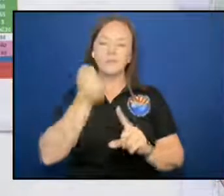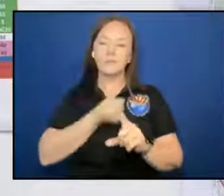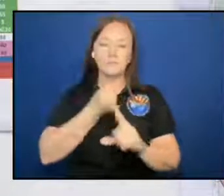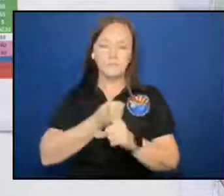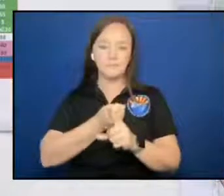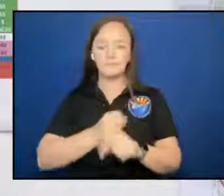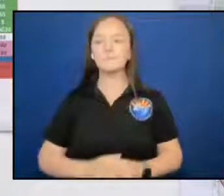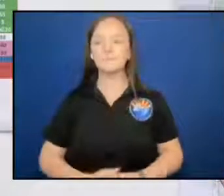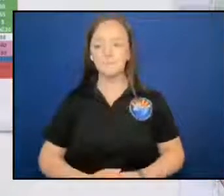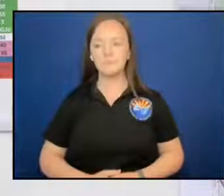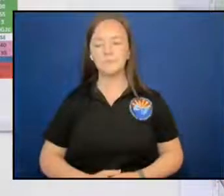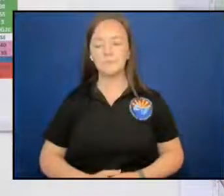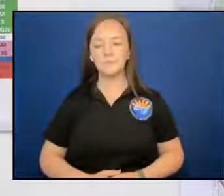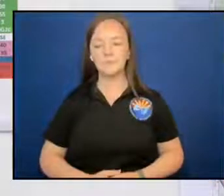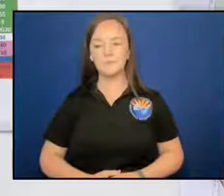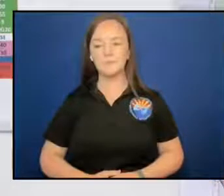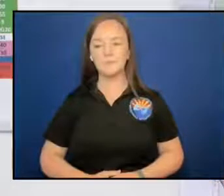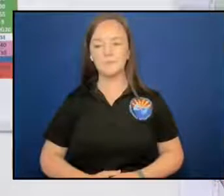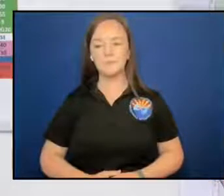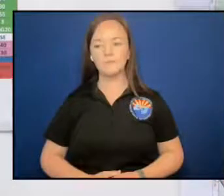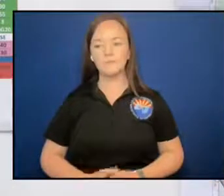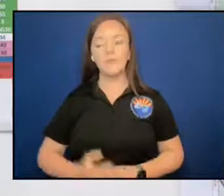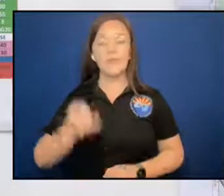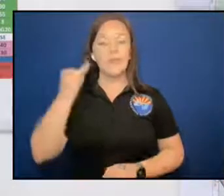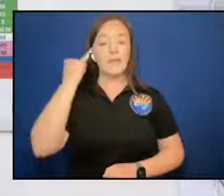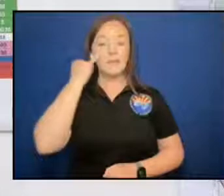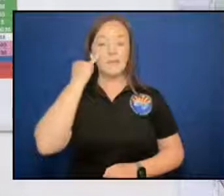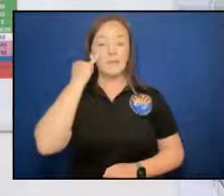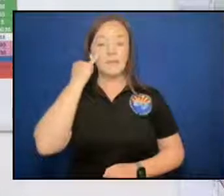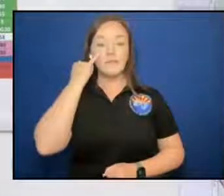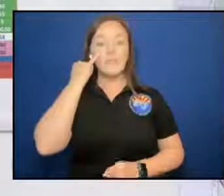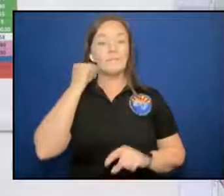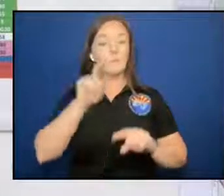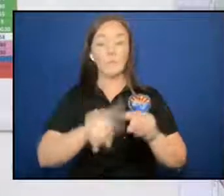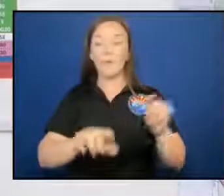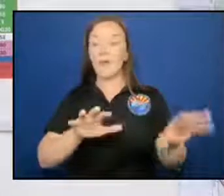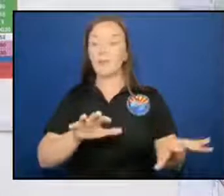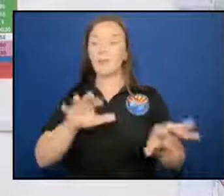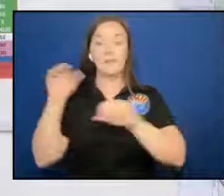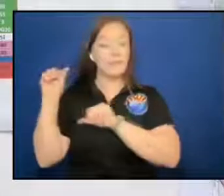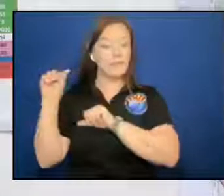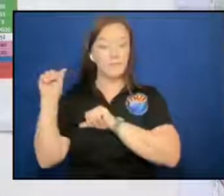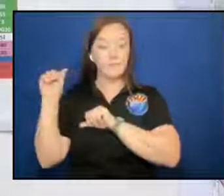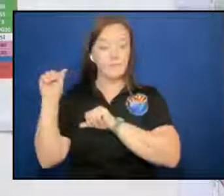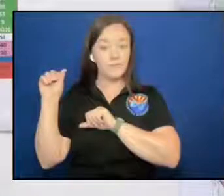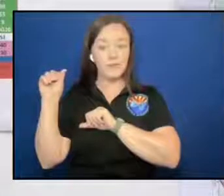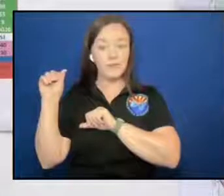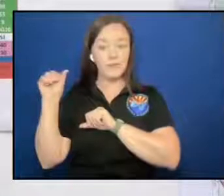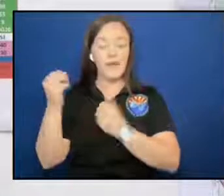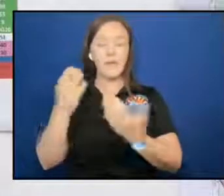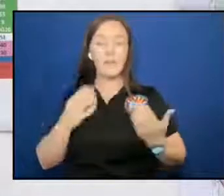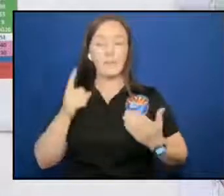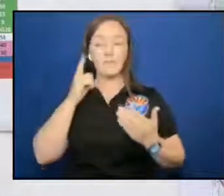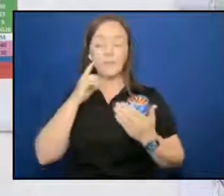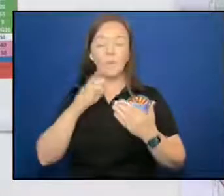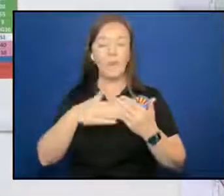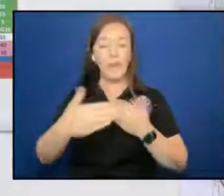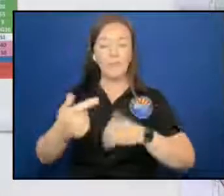AND WE ARE WORKING CLOSELY WITH ALL OF OUR PARTNERS AND BECAUSE OF THE FIRE SCAR, THE POTENTIAL IS REALLY HIGH